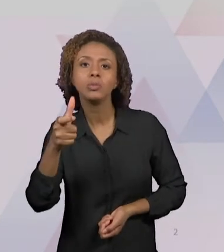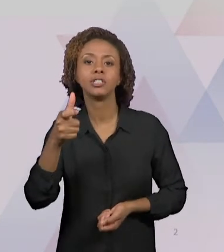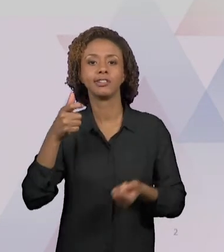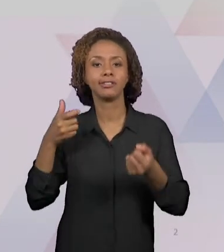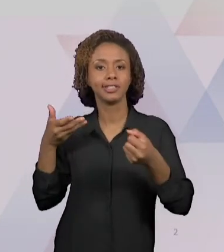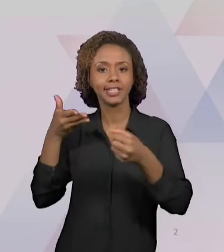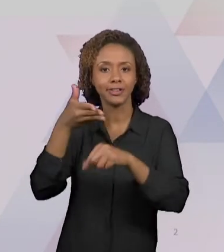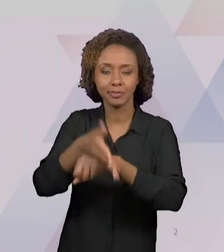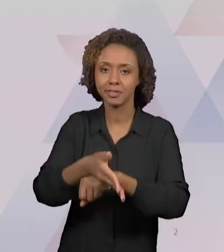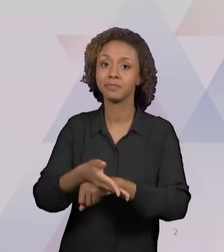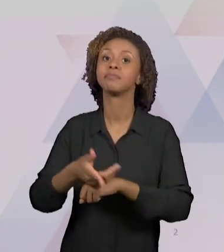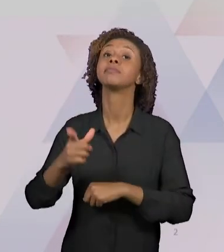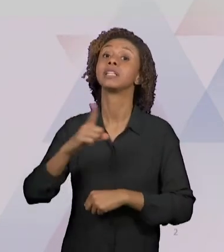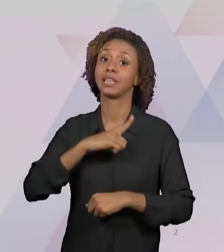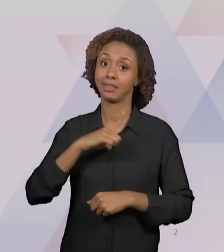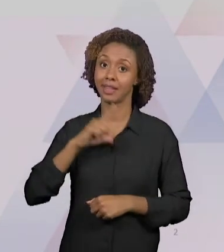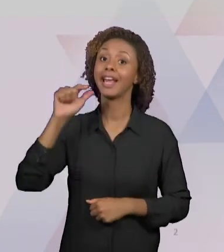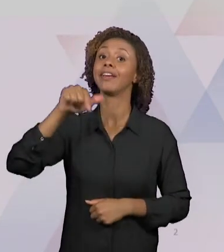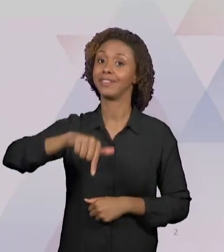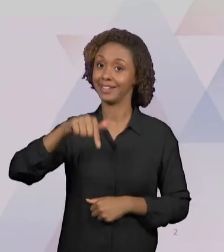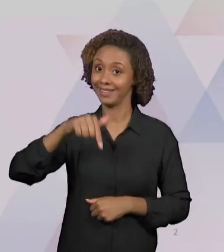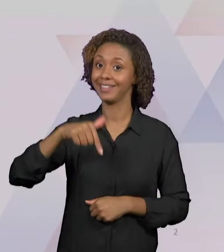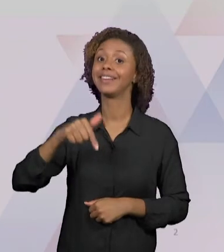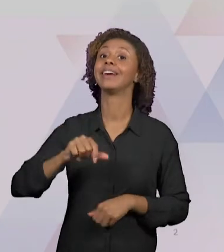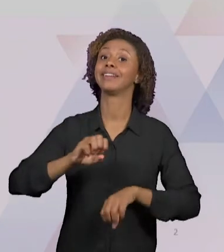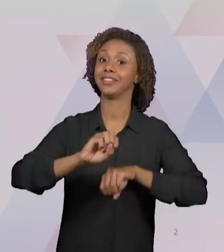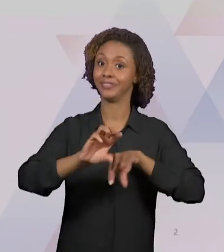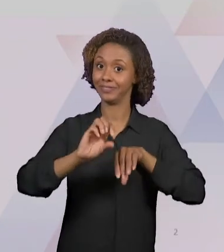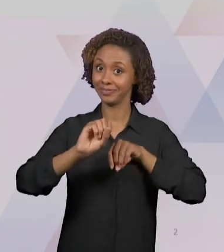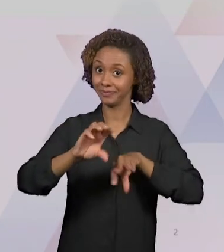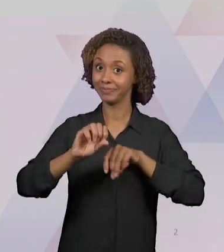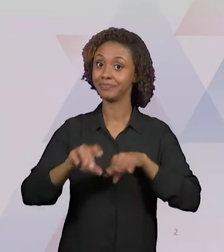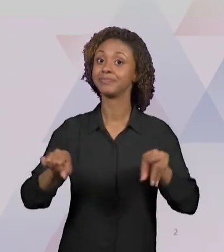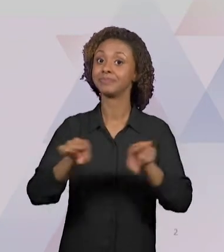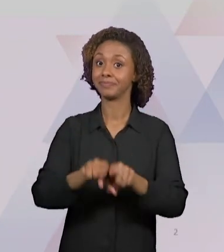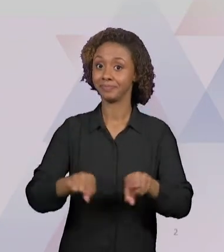NÓS, NESSE CURSO, NESTA DISCIPLINA. OU SEJA, NÓS